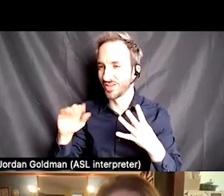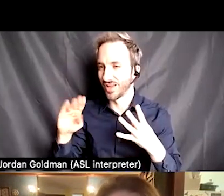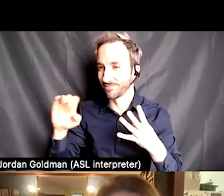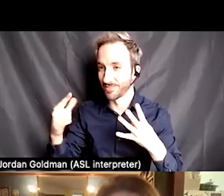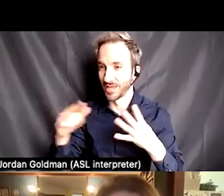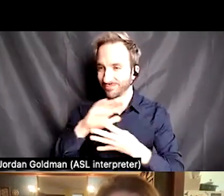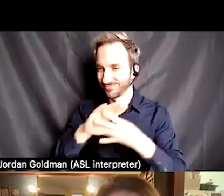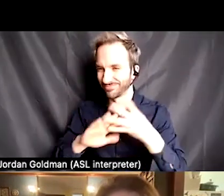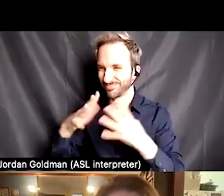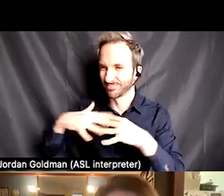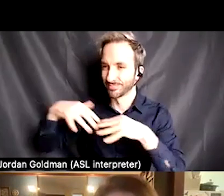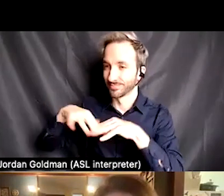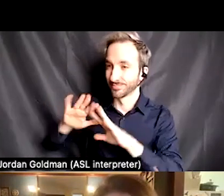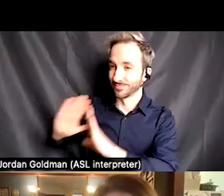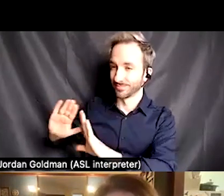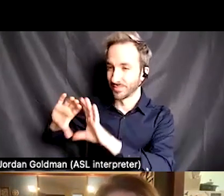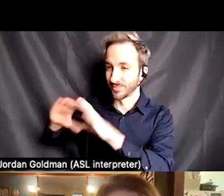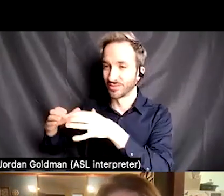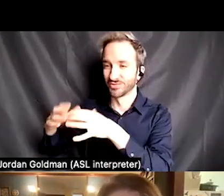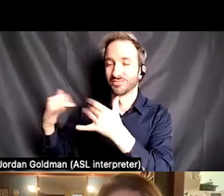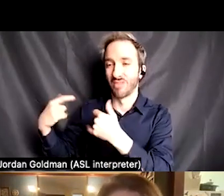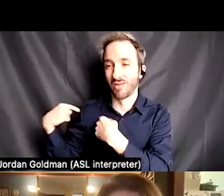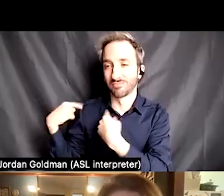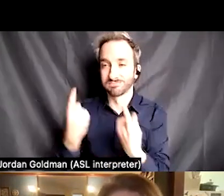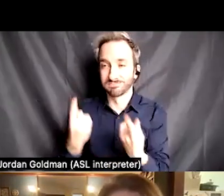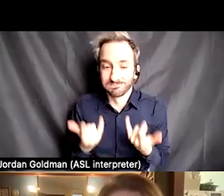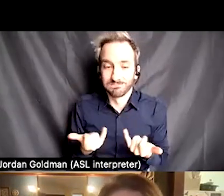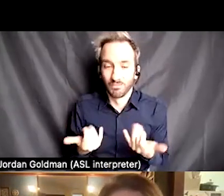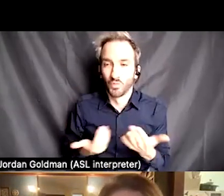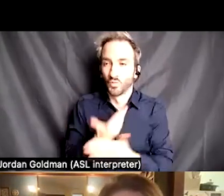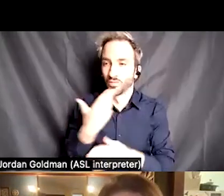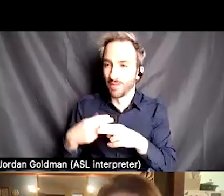BookNet's operations are currently remote, and our staff contributes their work from these